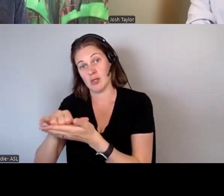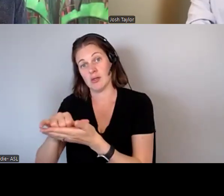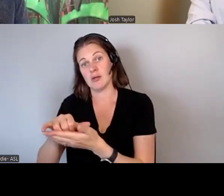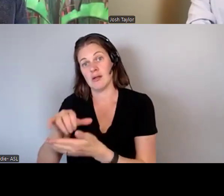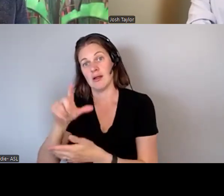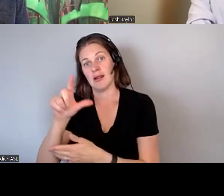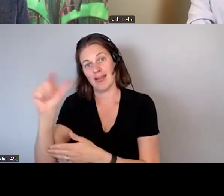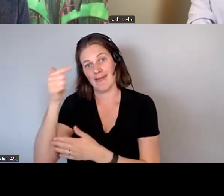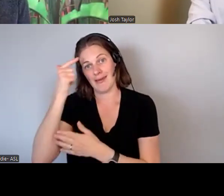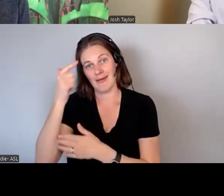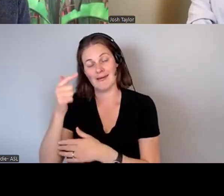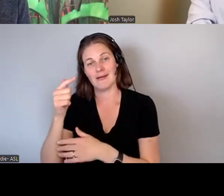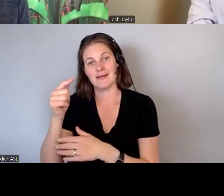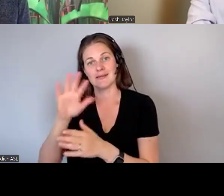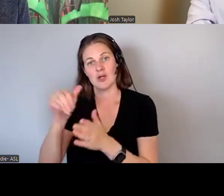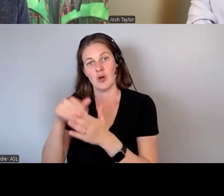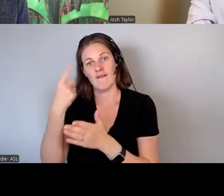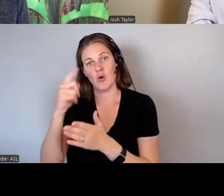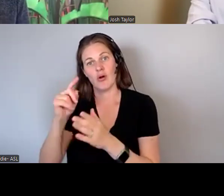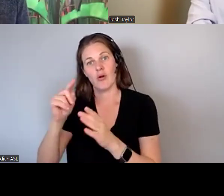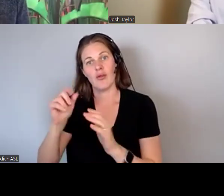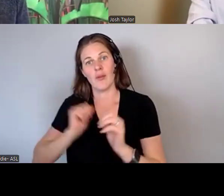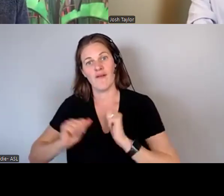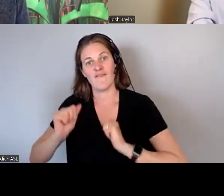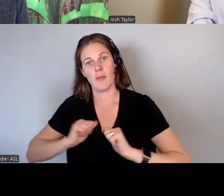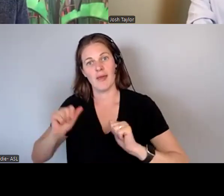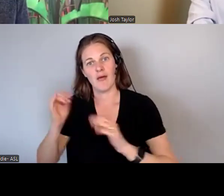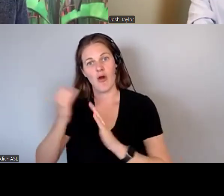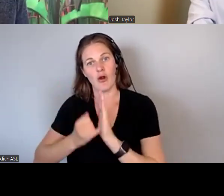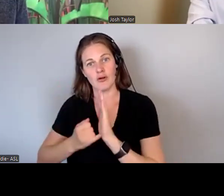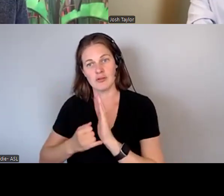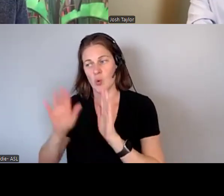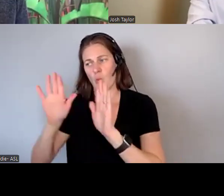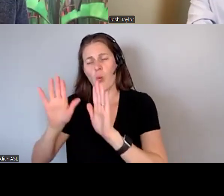has been doing a wonderful program where they had